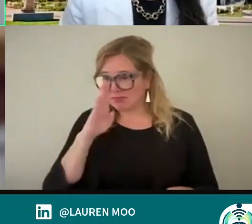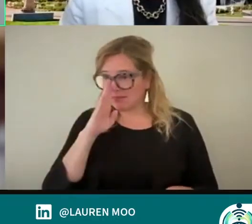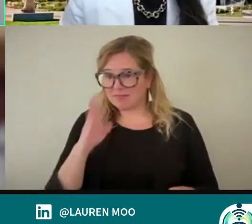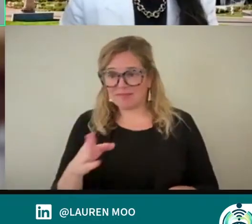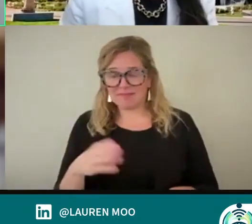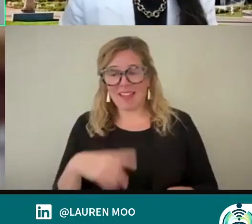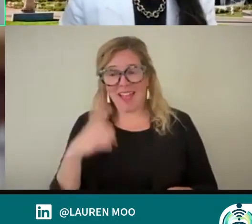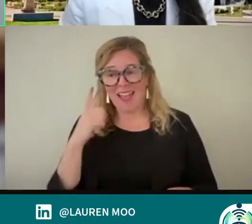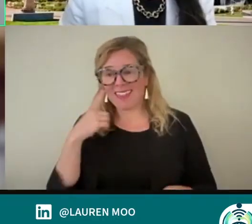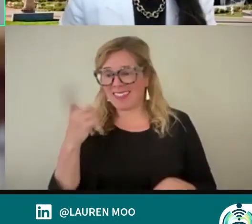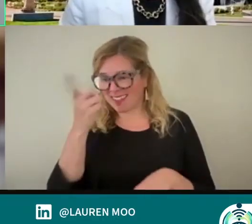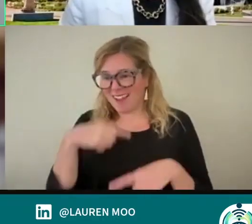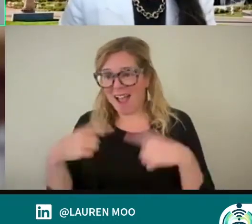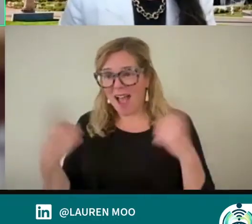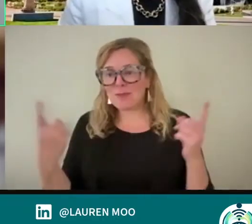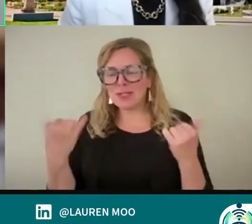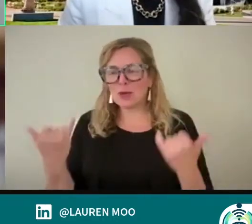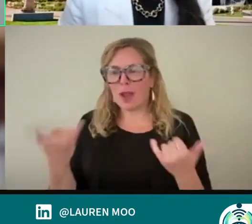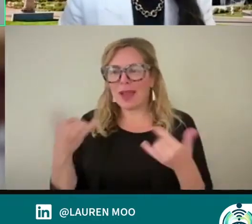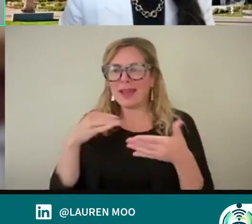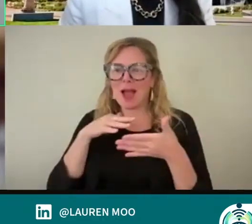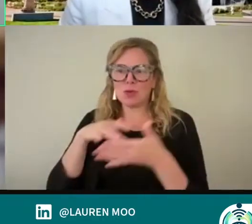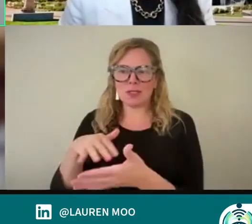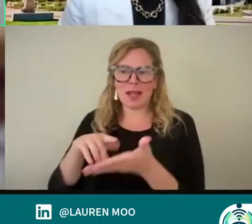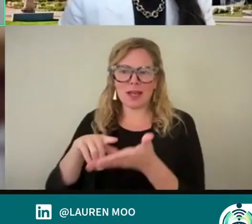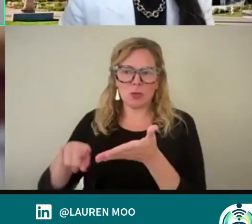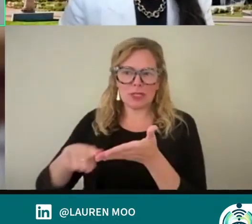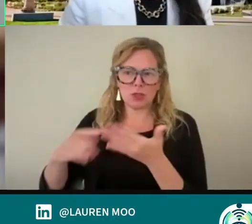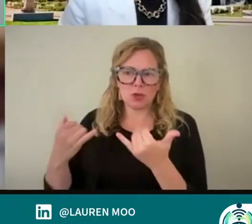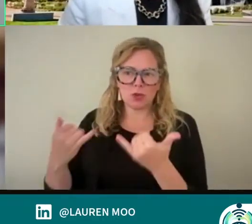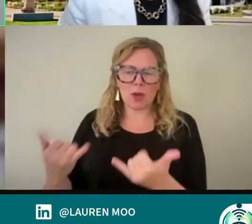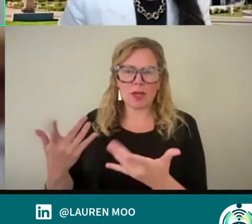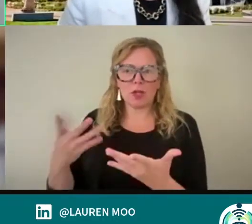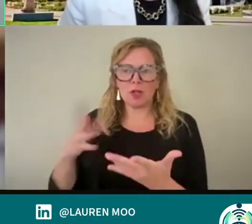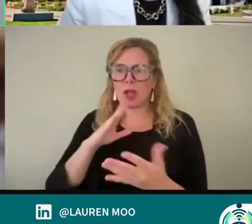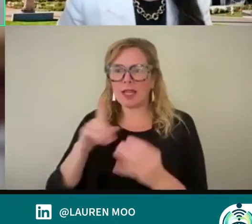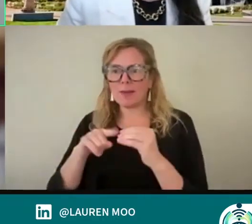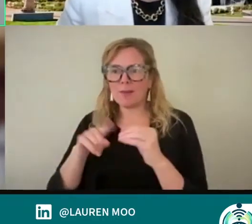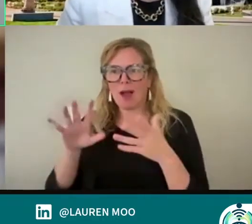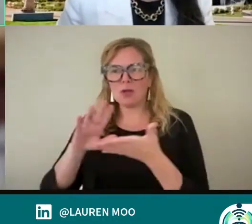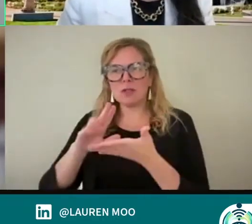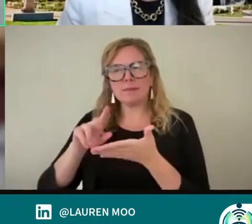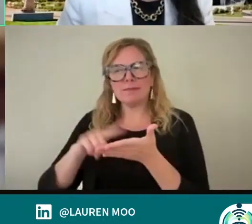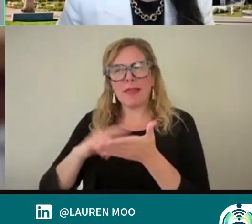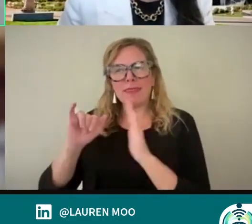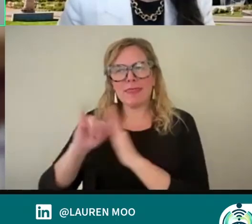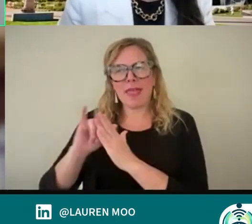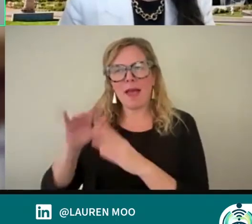We're actually doing a study right now looking at potential ageism in regarding the offer